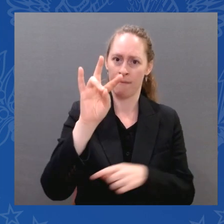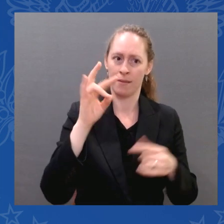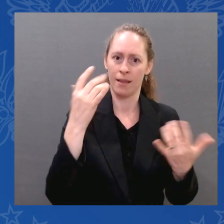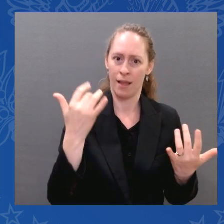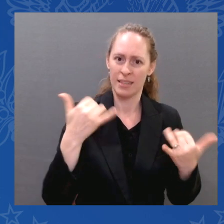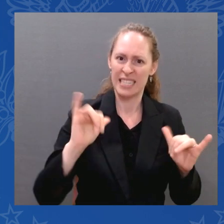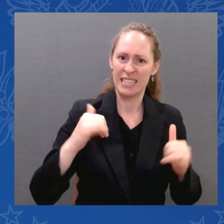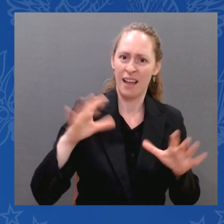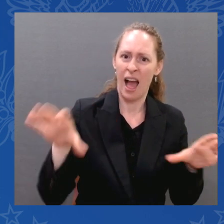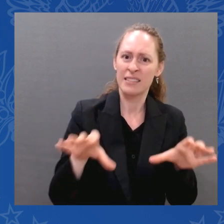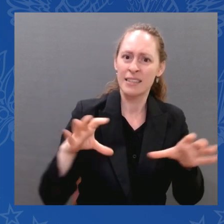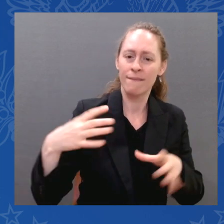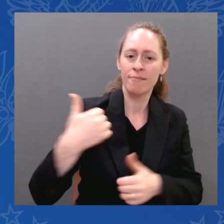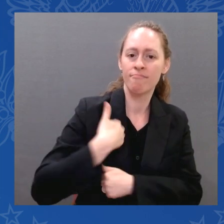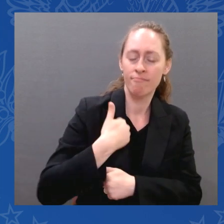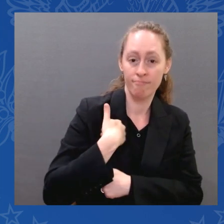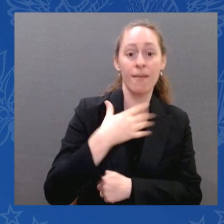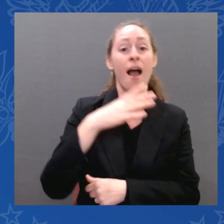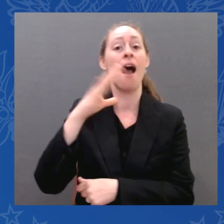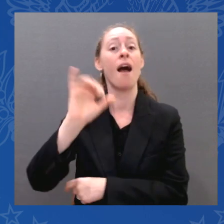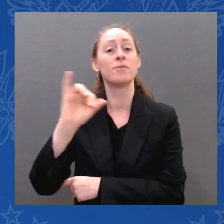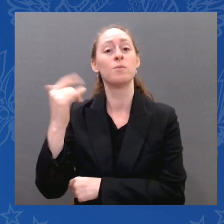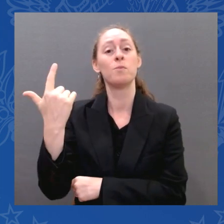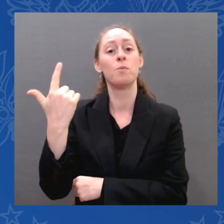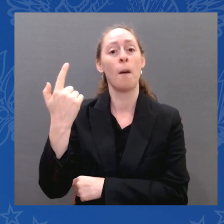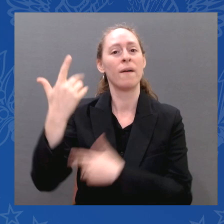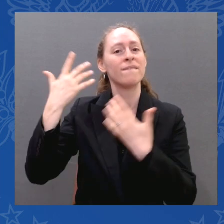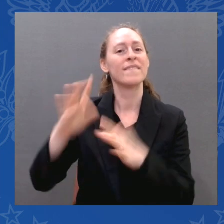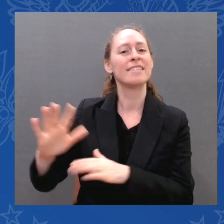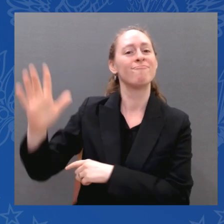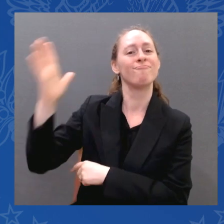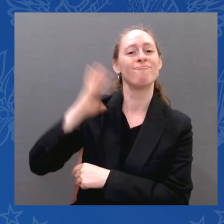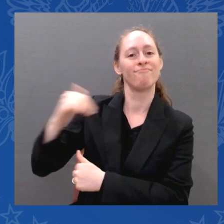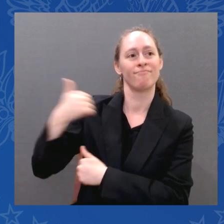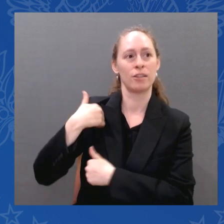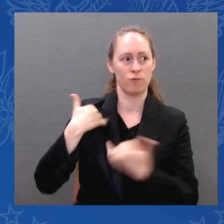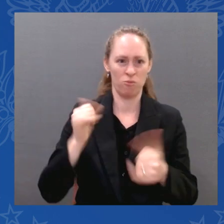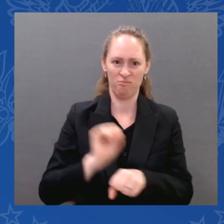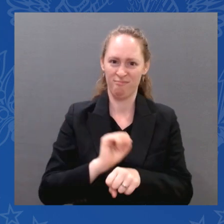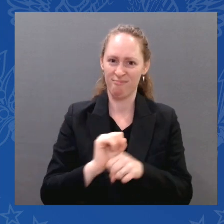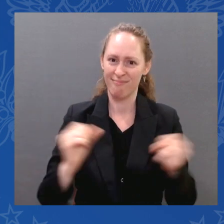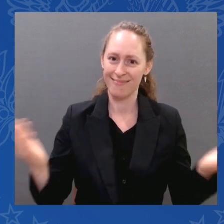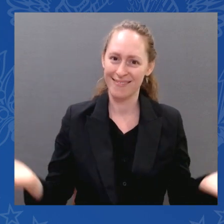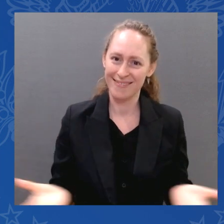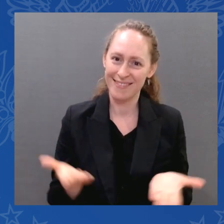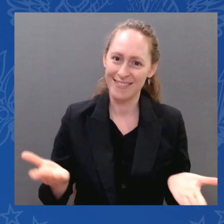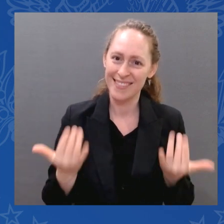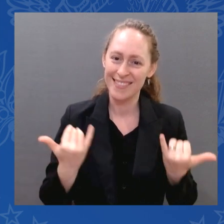And it's equally as difficult; in some cases, more difficult: learning to walk again, to pick up your child again,